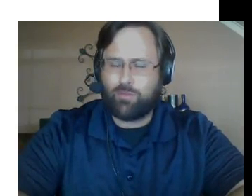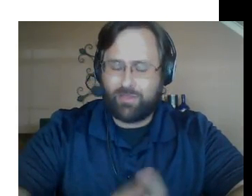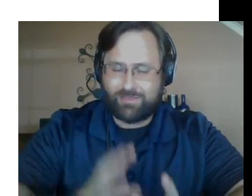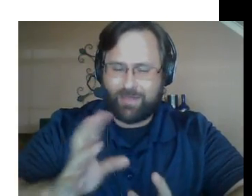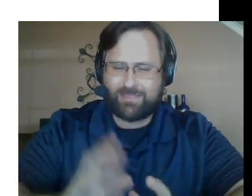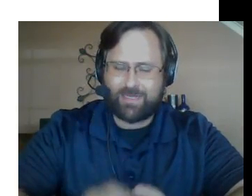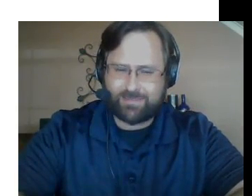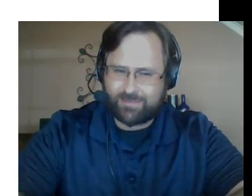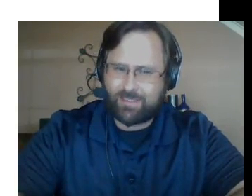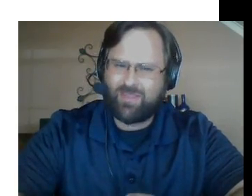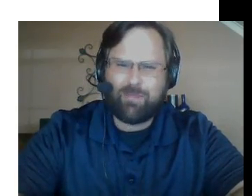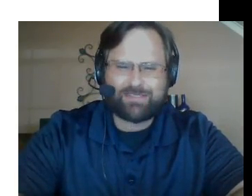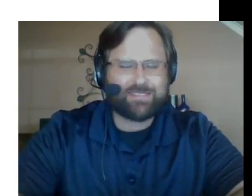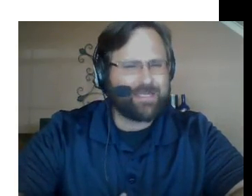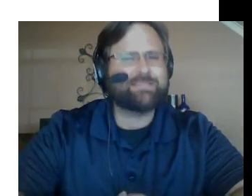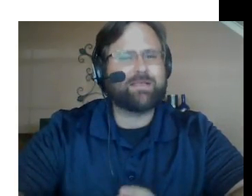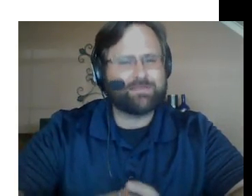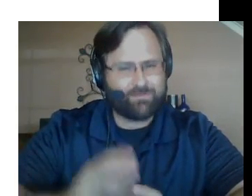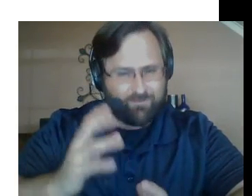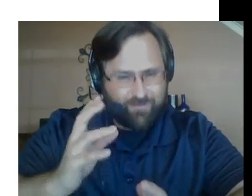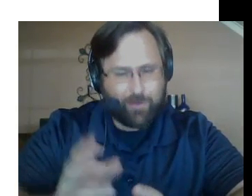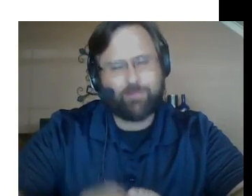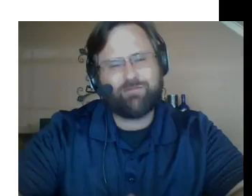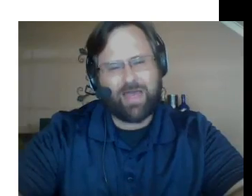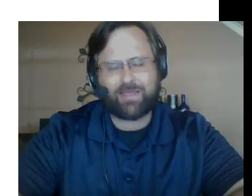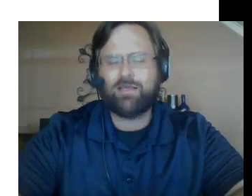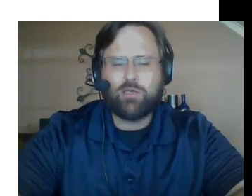these embedded sentences that makes the sentence very emphatic